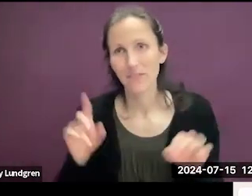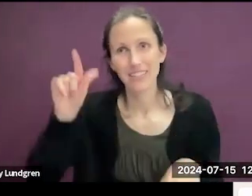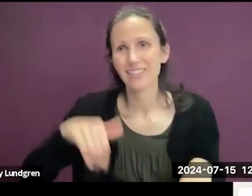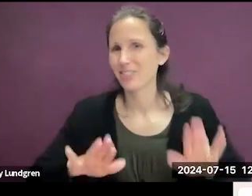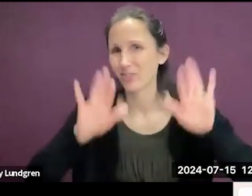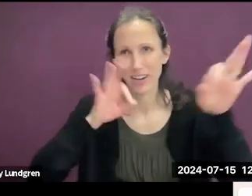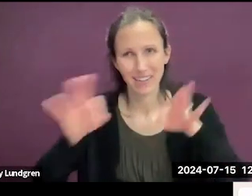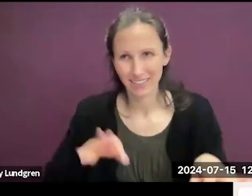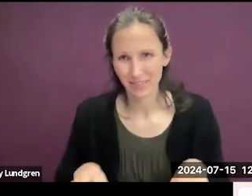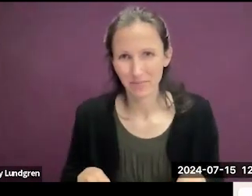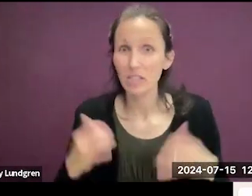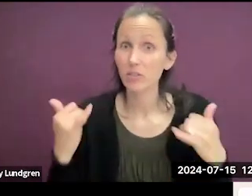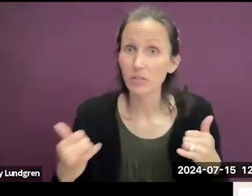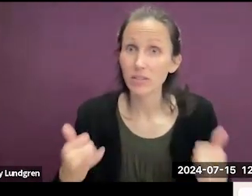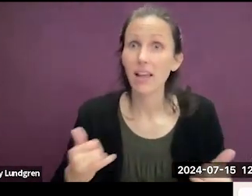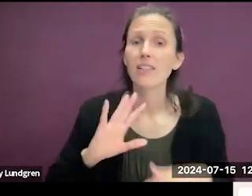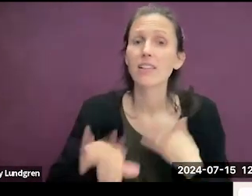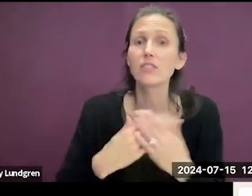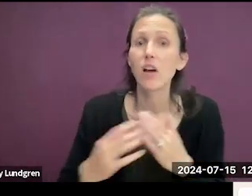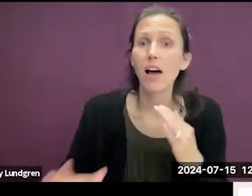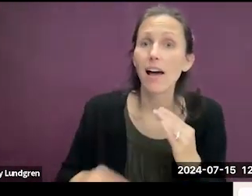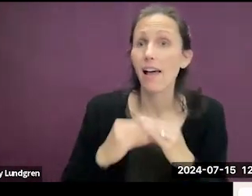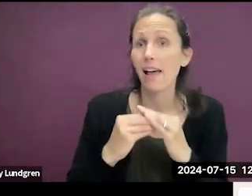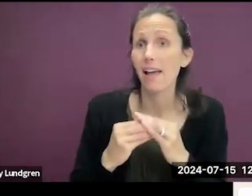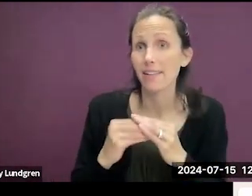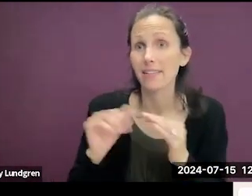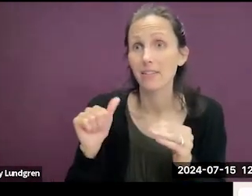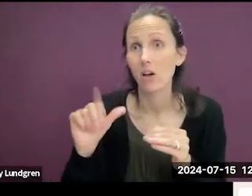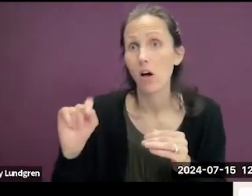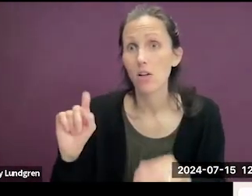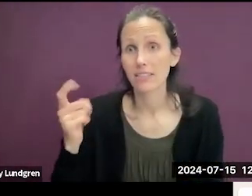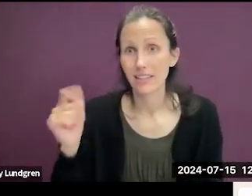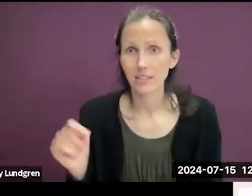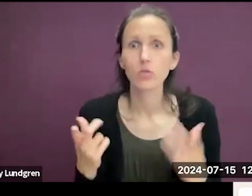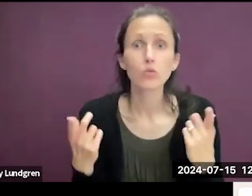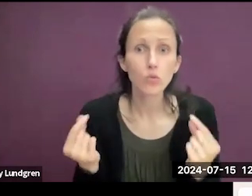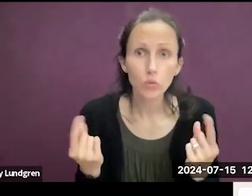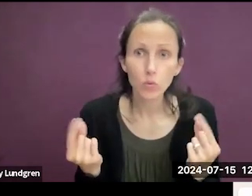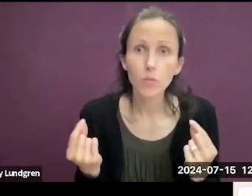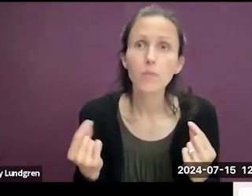So let's all go in and add in our missing alt-text. So we can do this in two ways.